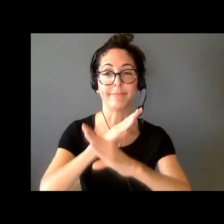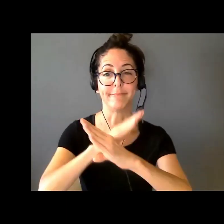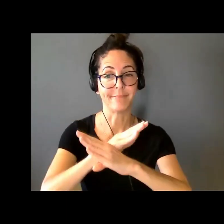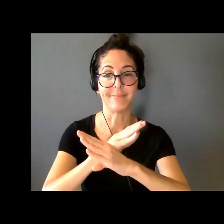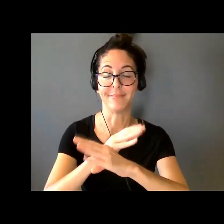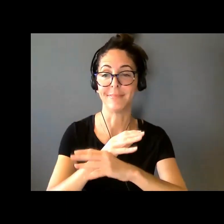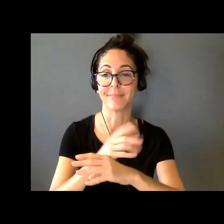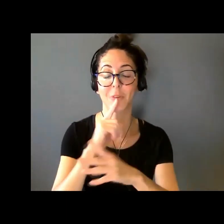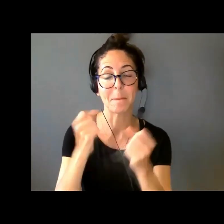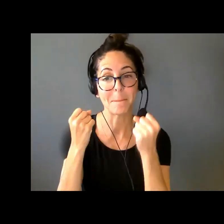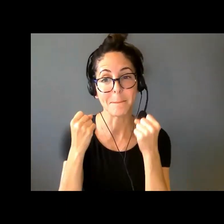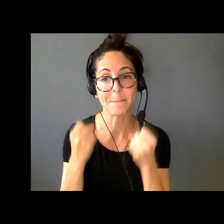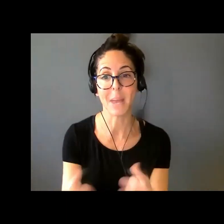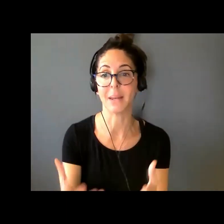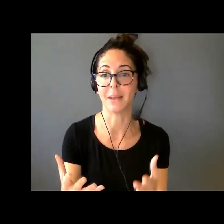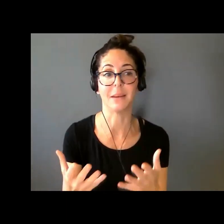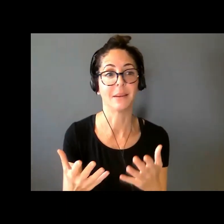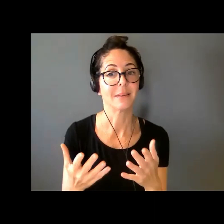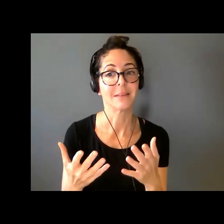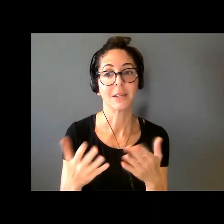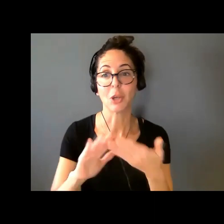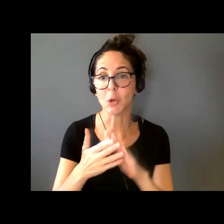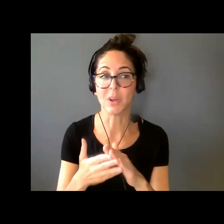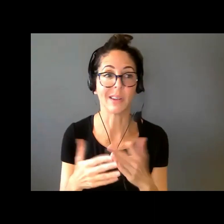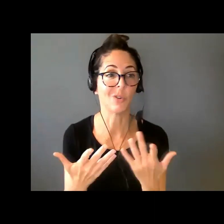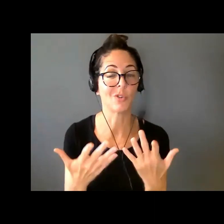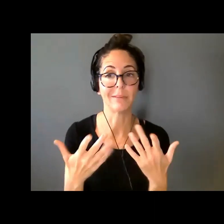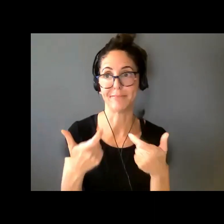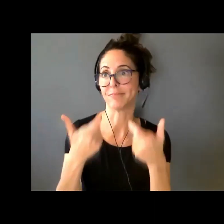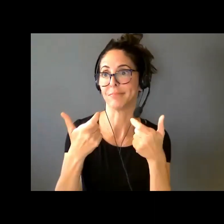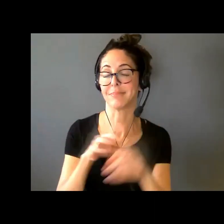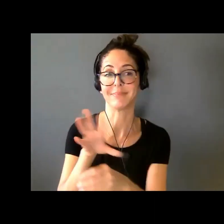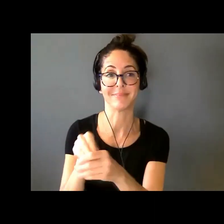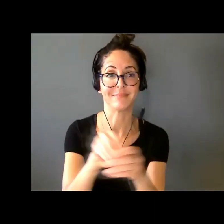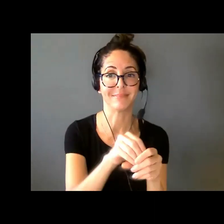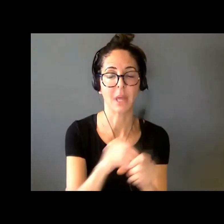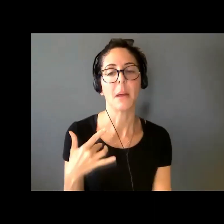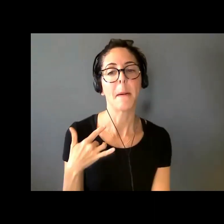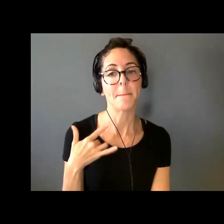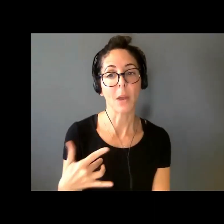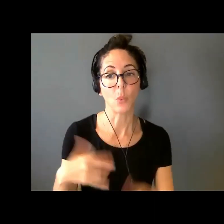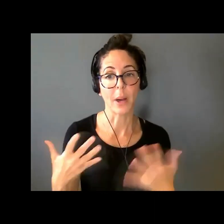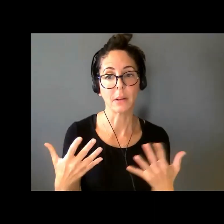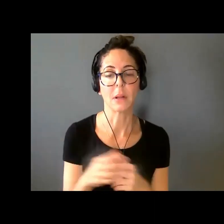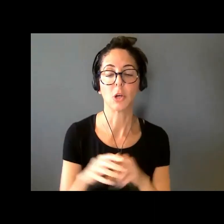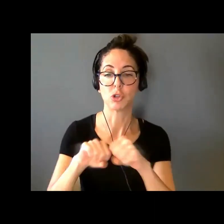for meaningful community engagement was largely related to social cultural power imbalances. So,